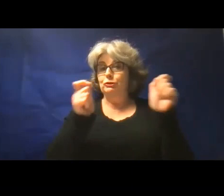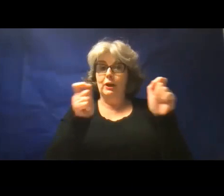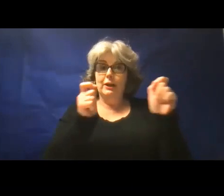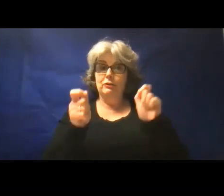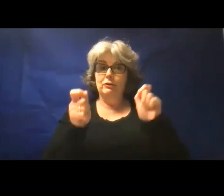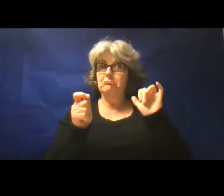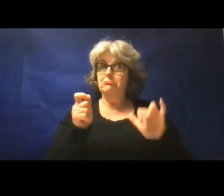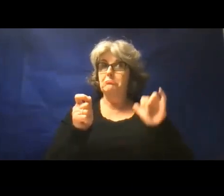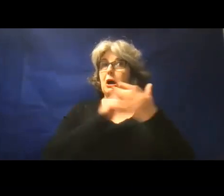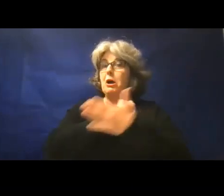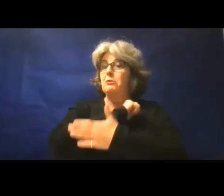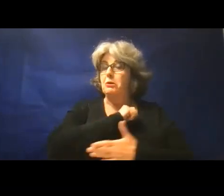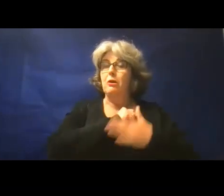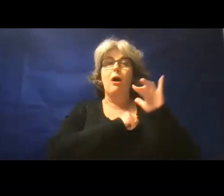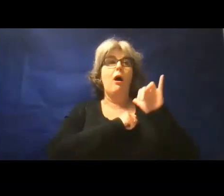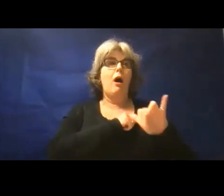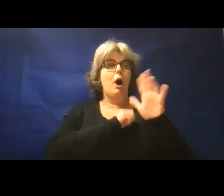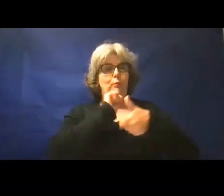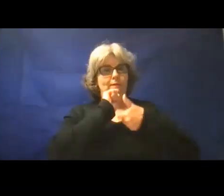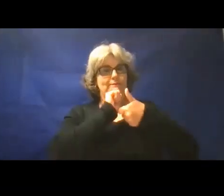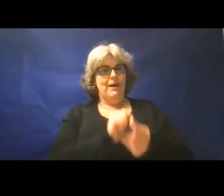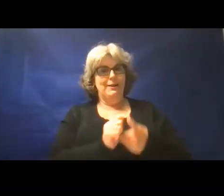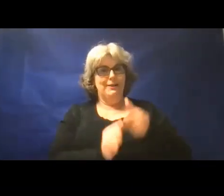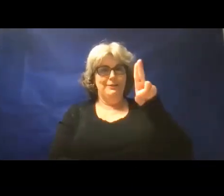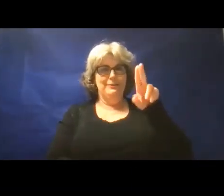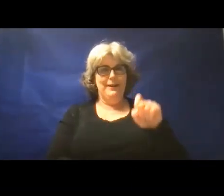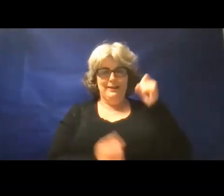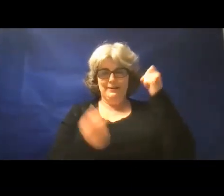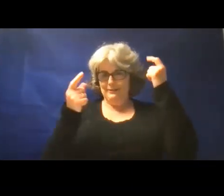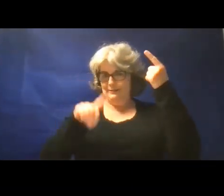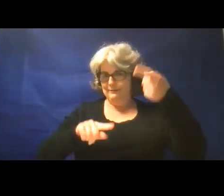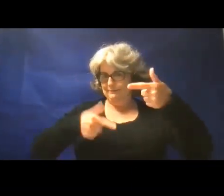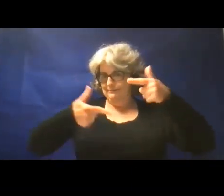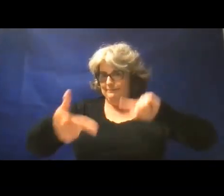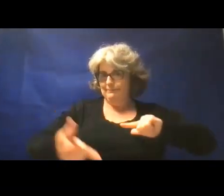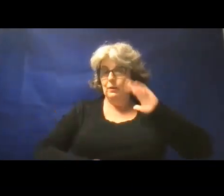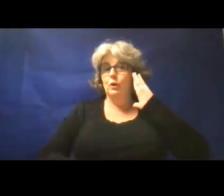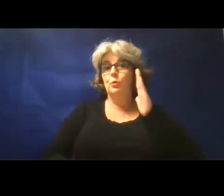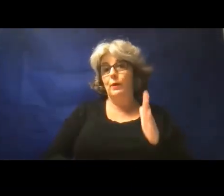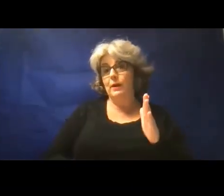other countries will find ways to reciprocate so i think there's reason for optimism there